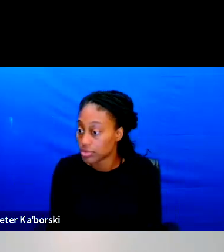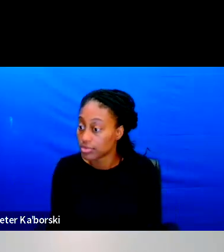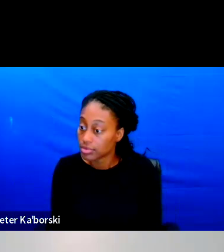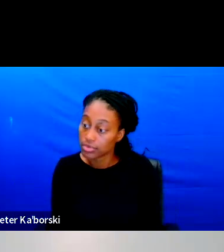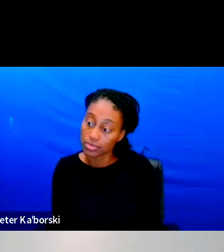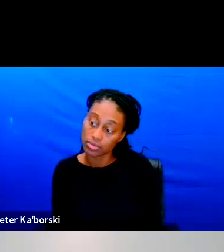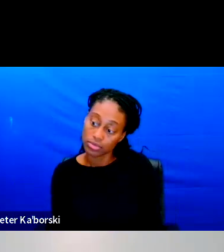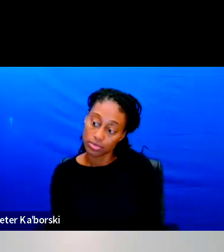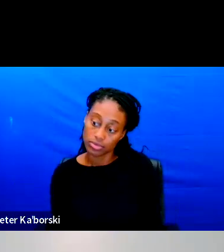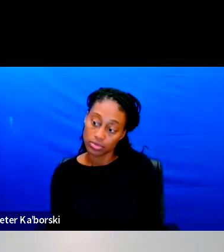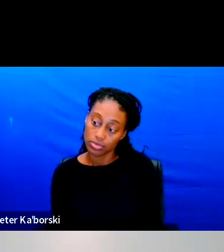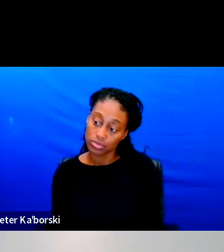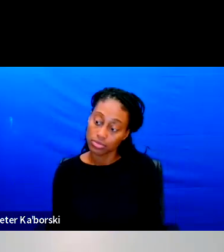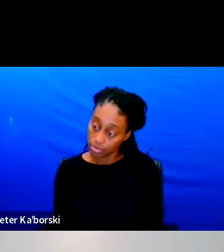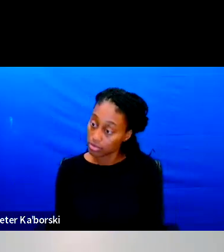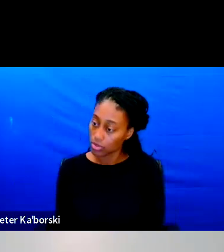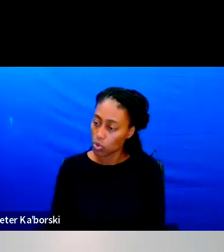Kyle Kleist: love to hear from other folks, how do you do? Follow up.